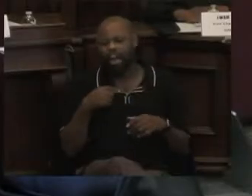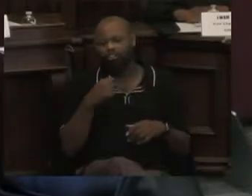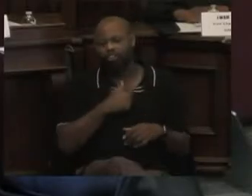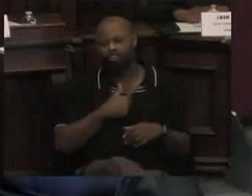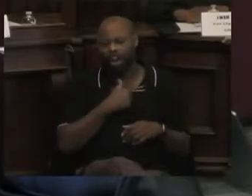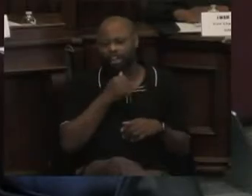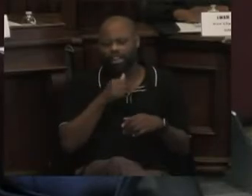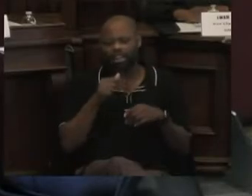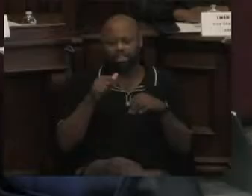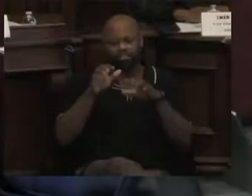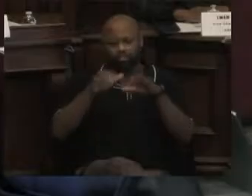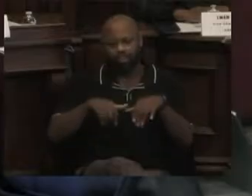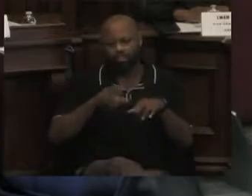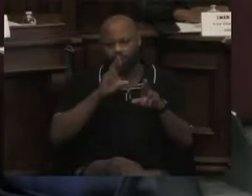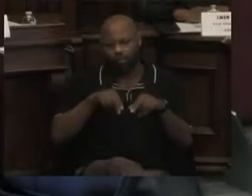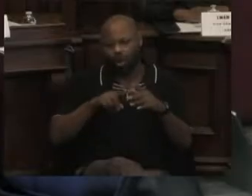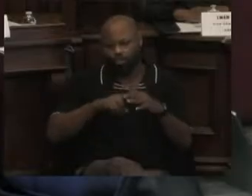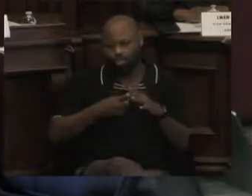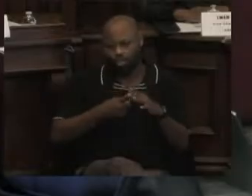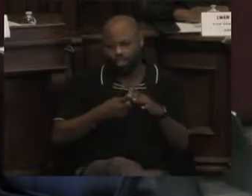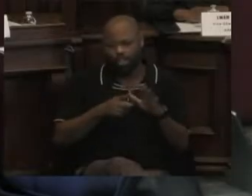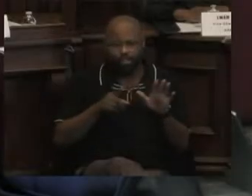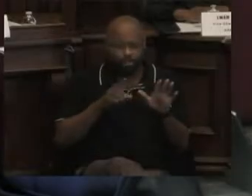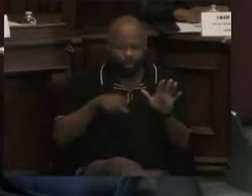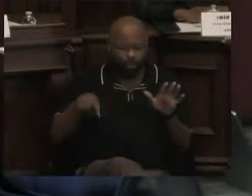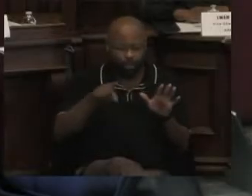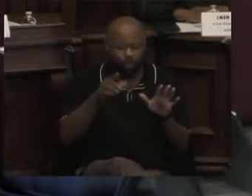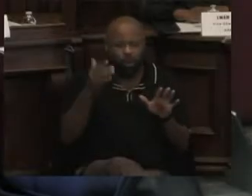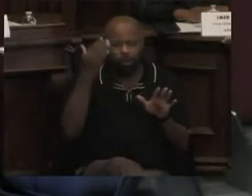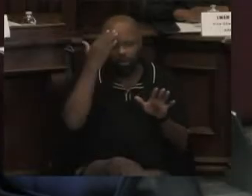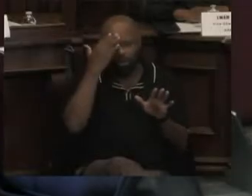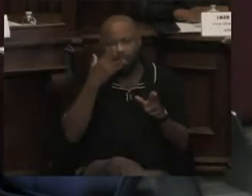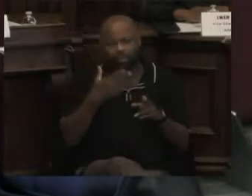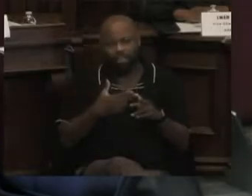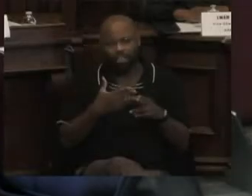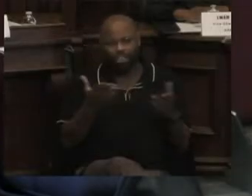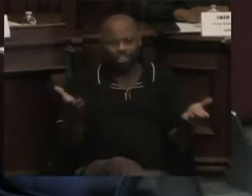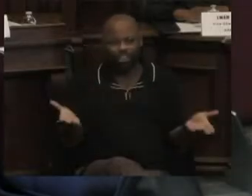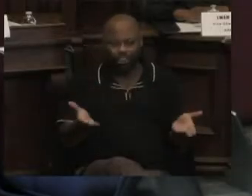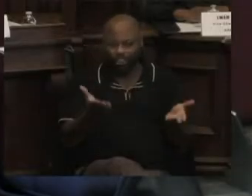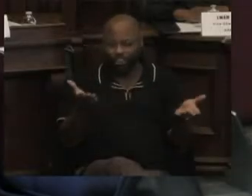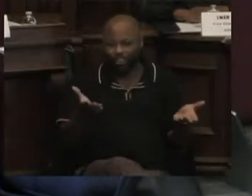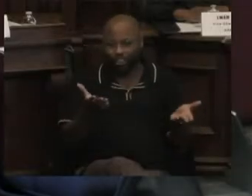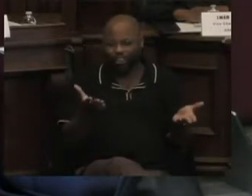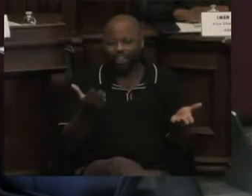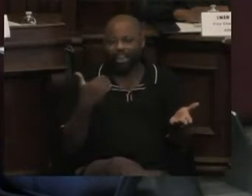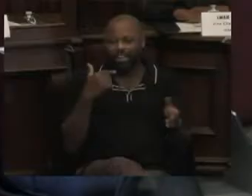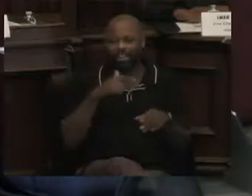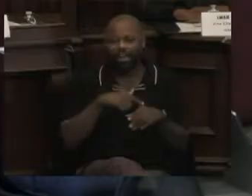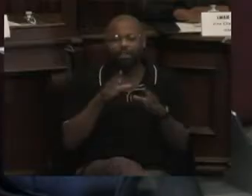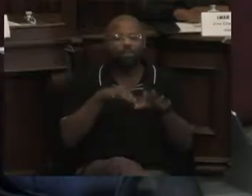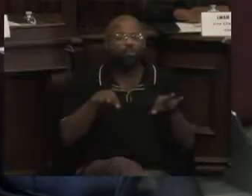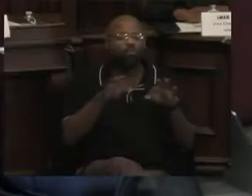enough attention to them. And I, I regret that I did not write it in the report originally,